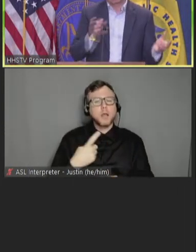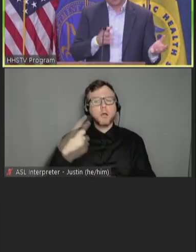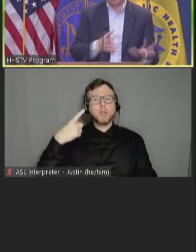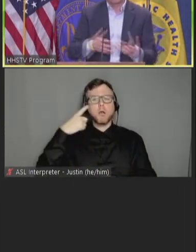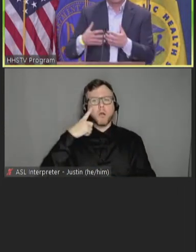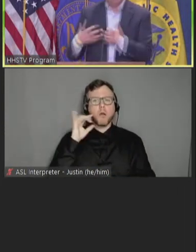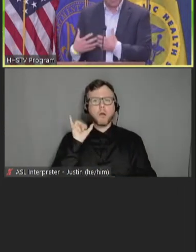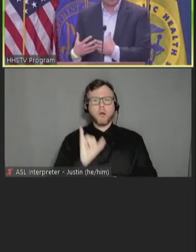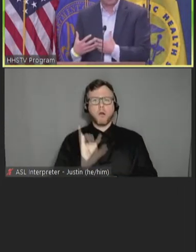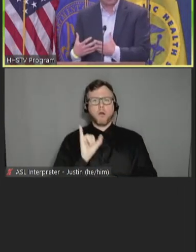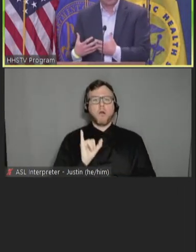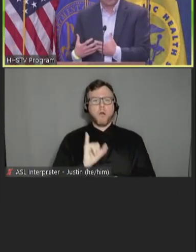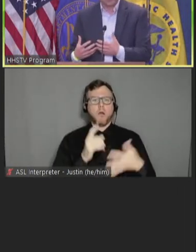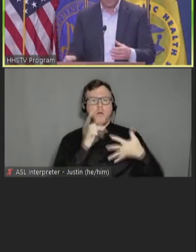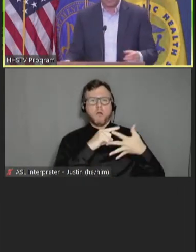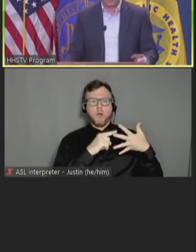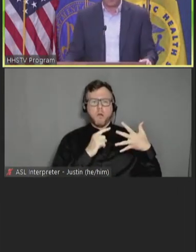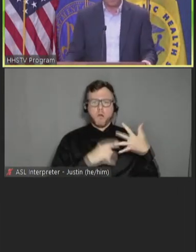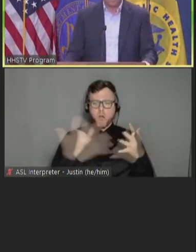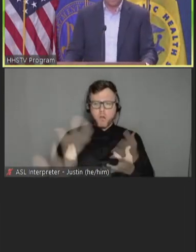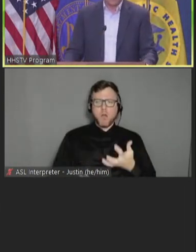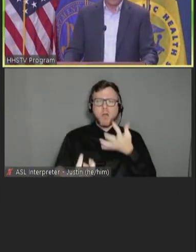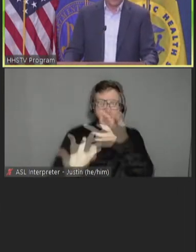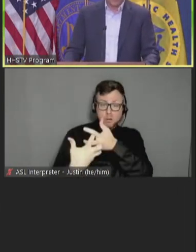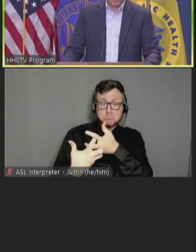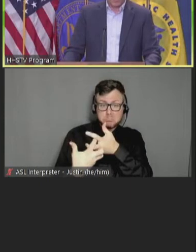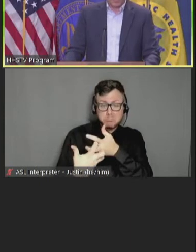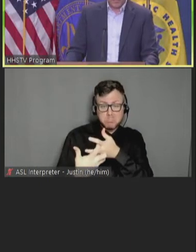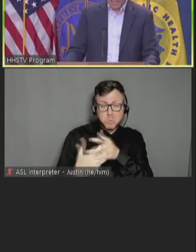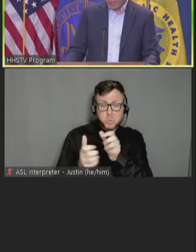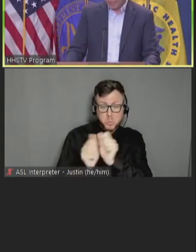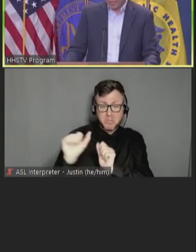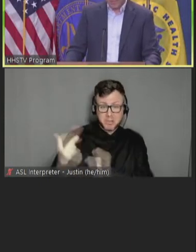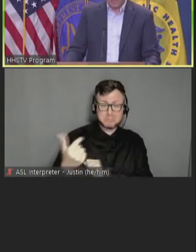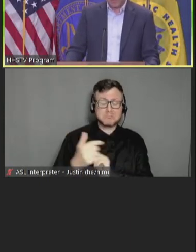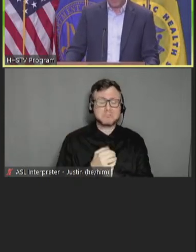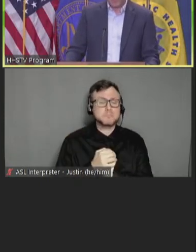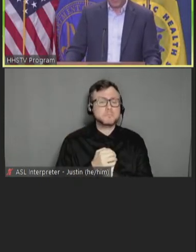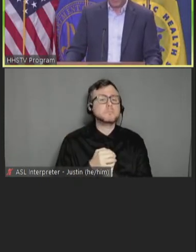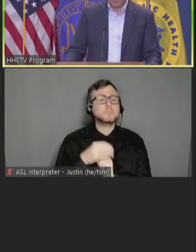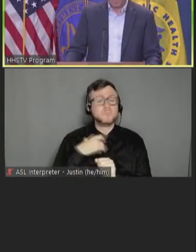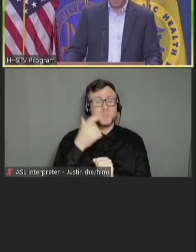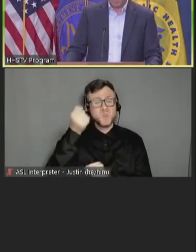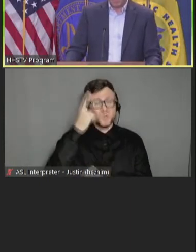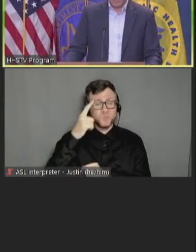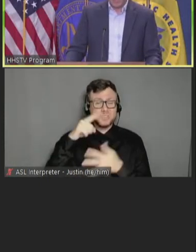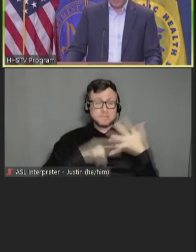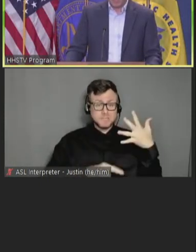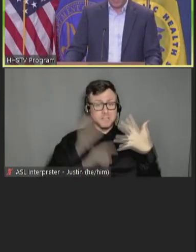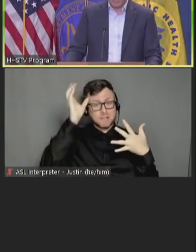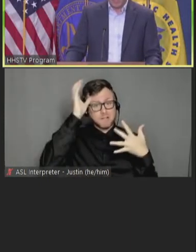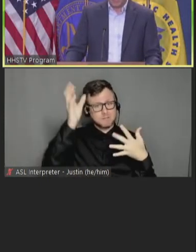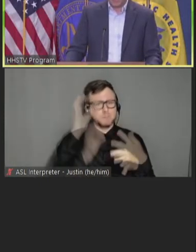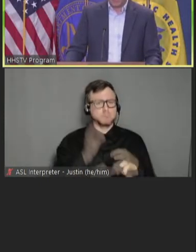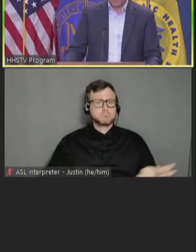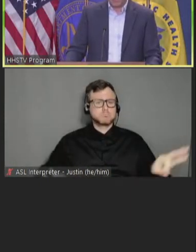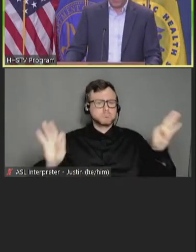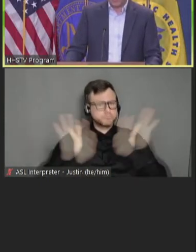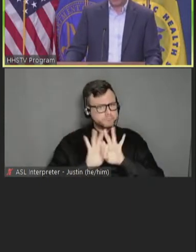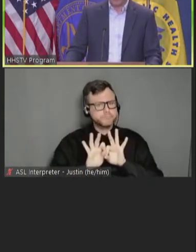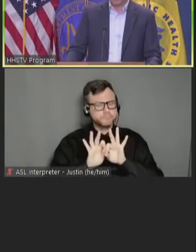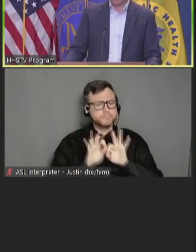plays the best with your antigen. So understanding these concepts is critical, and may go a long way